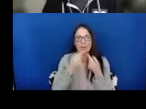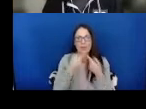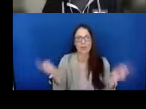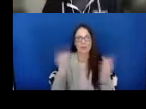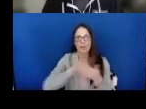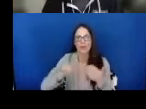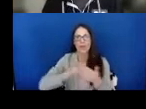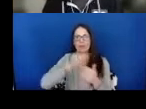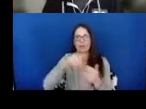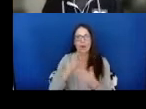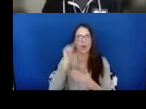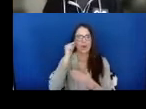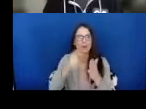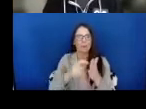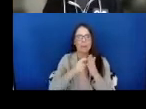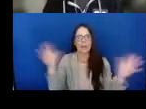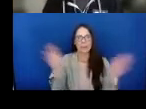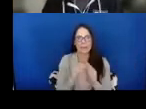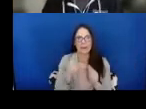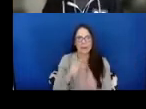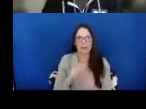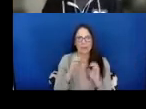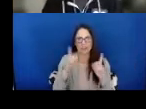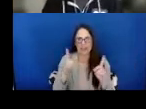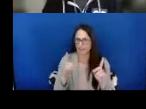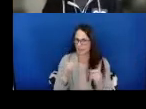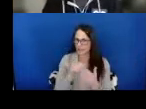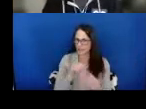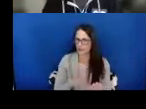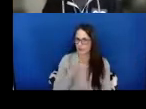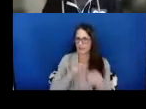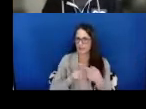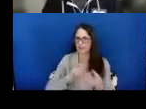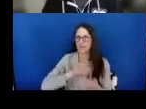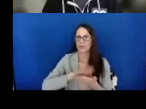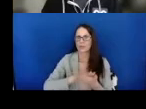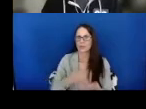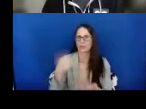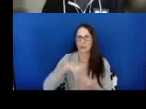mandated meetings for special education students until schools reopened, which they admitted